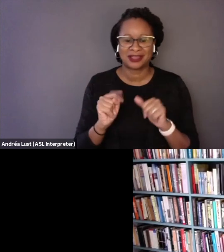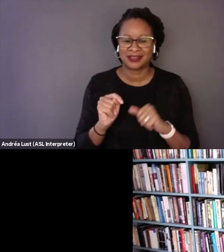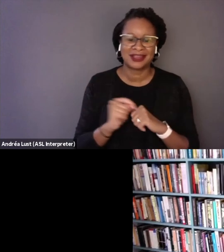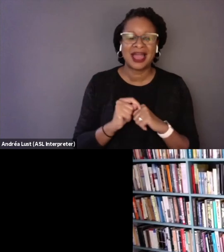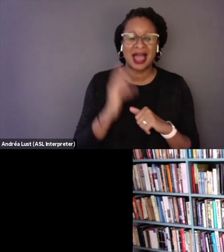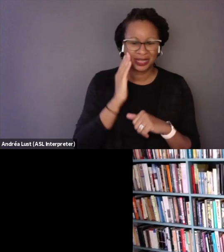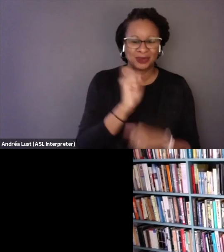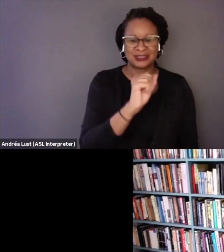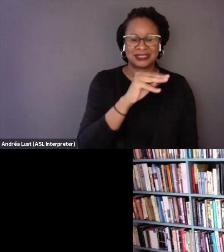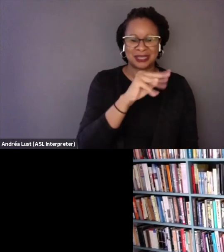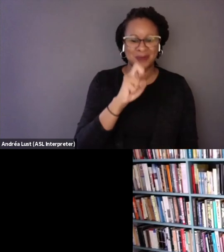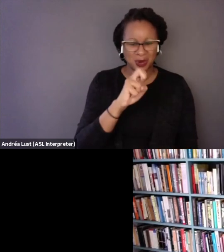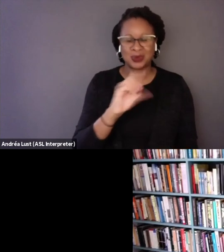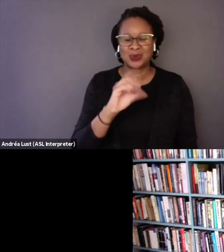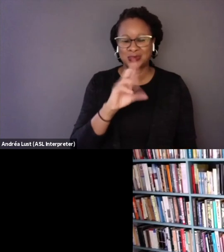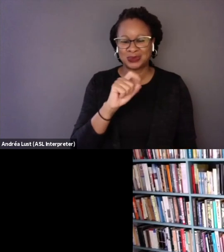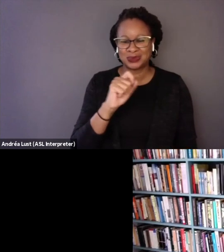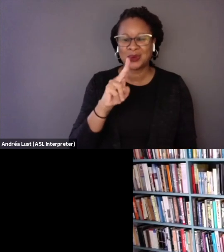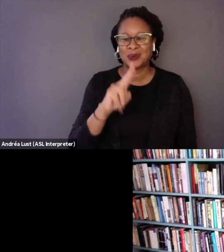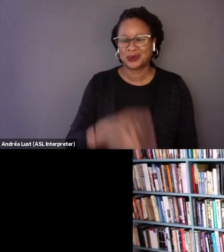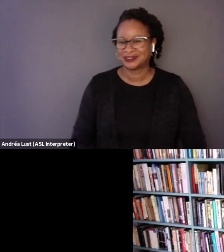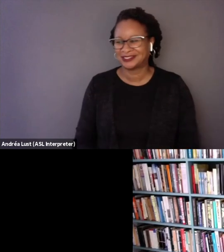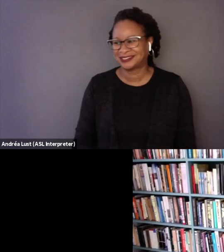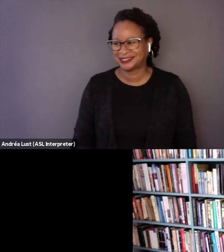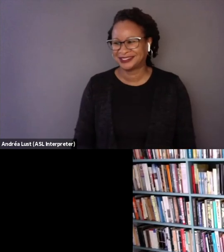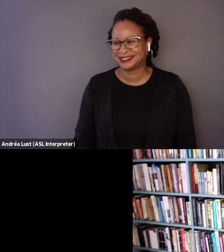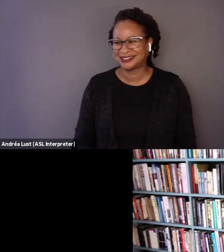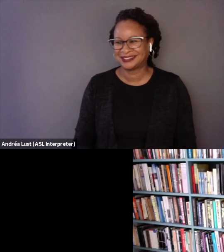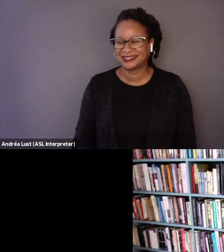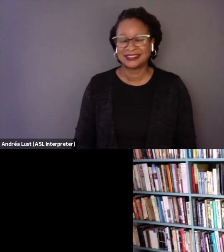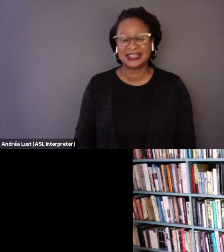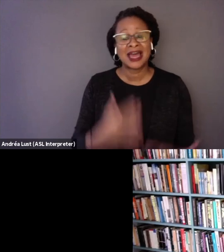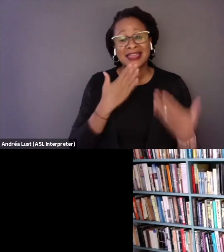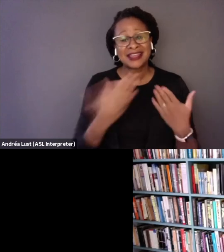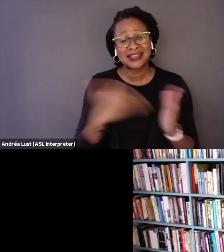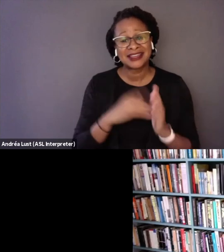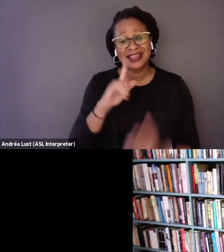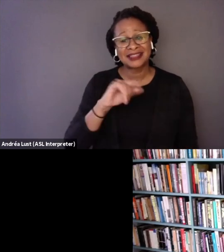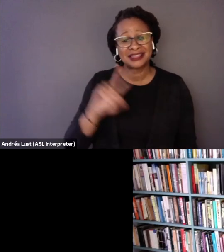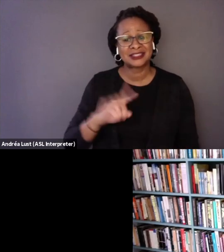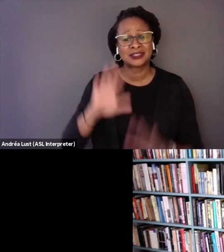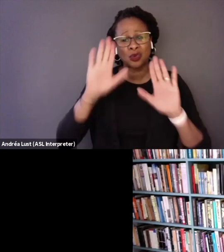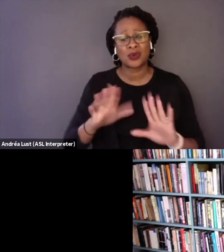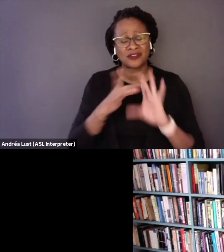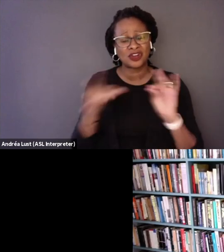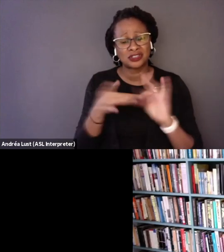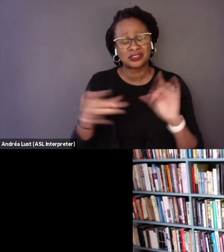Who is? (they both laugh) Well, thanks again, Liz, this was a wonderful conversation and a wonderful film.